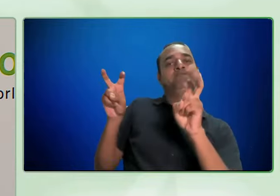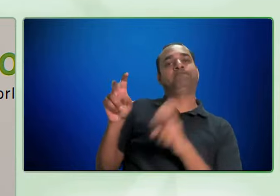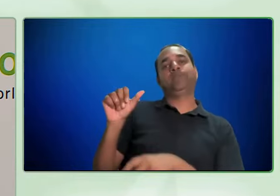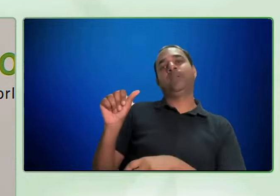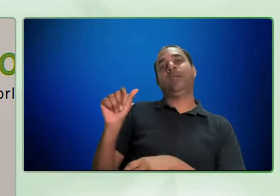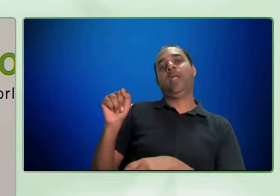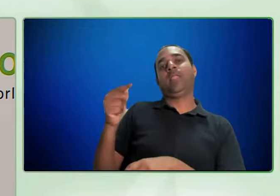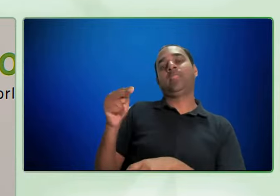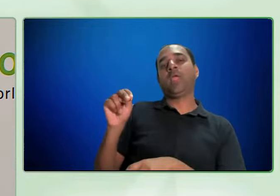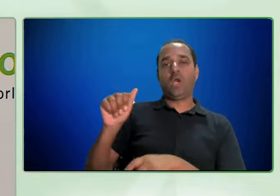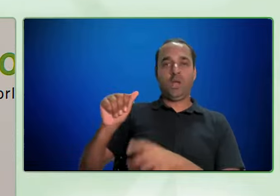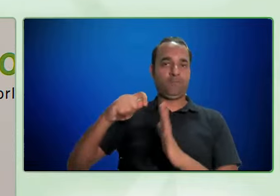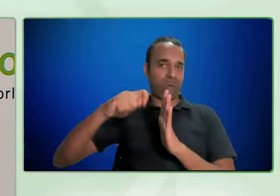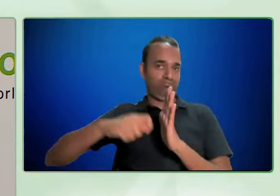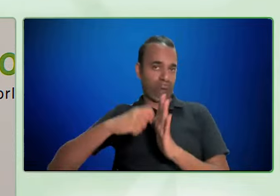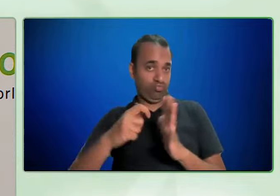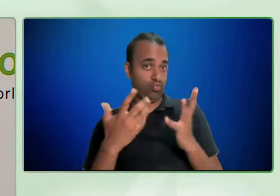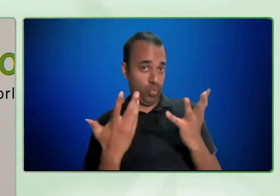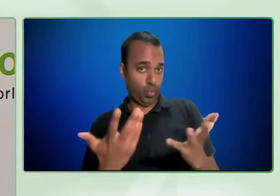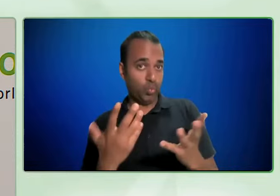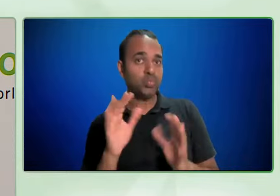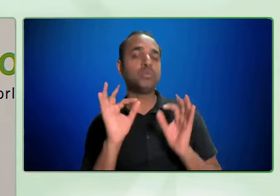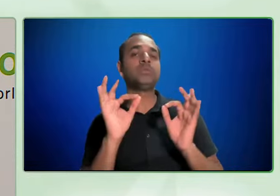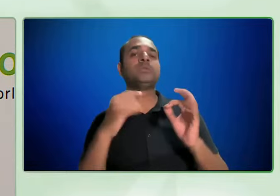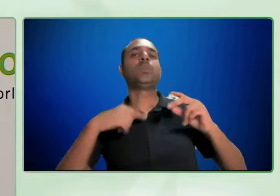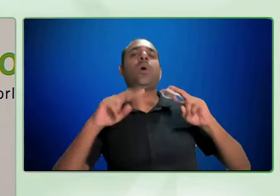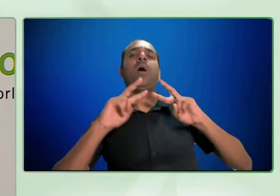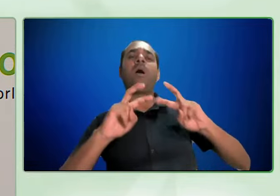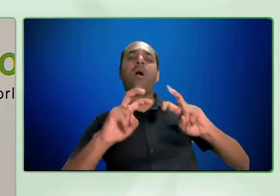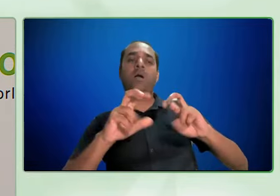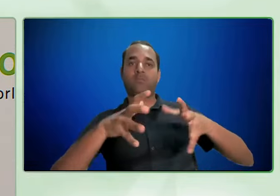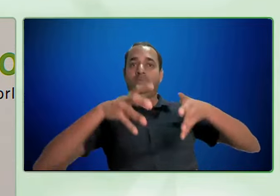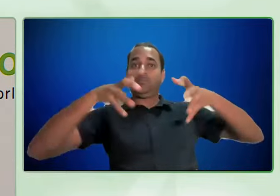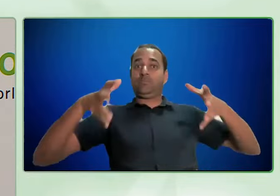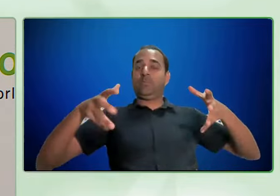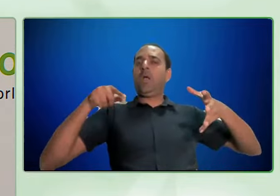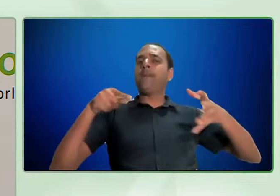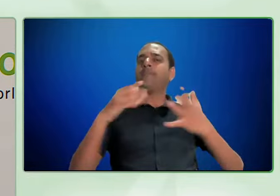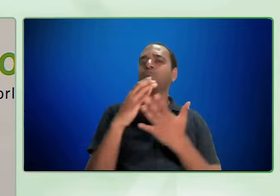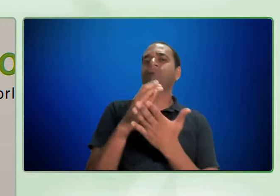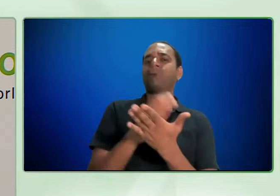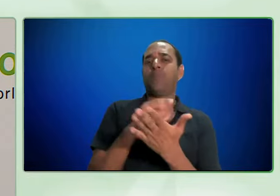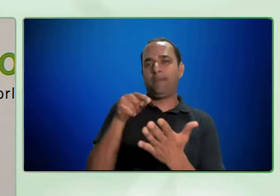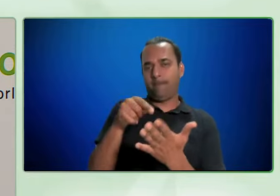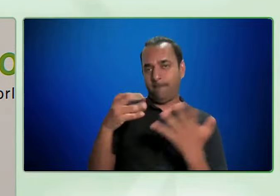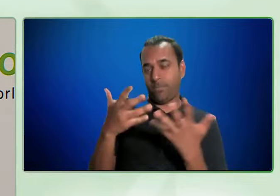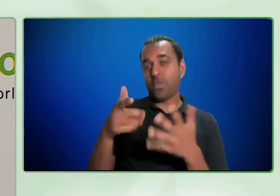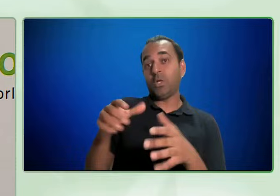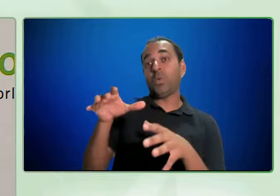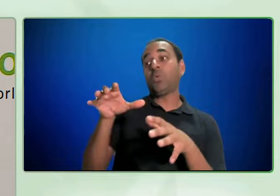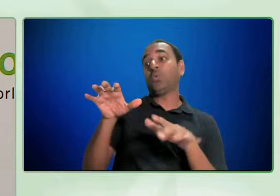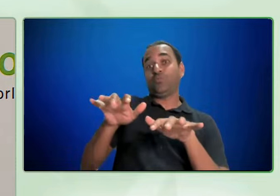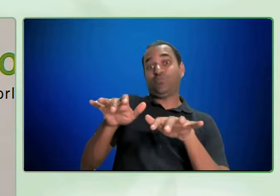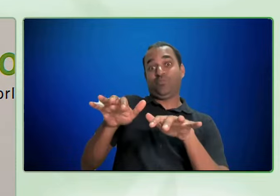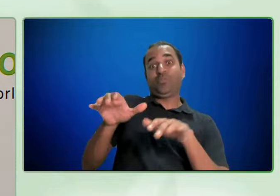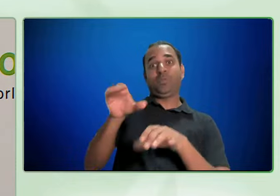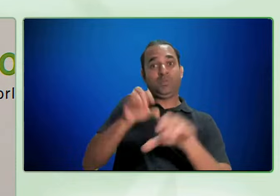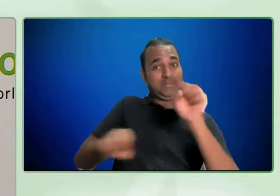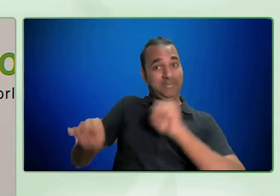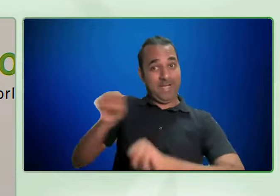The second step after the analysis, we try to make proposals, curricular proposals to